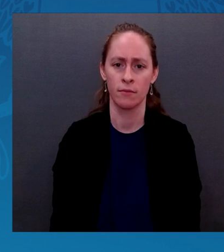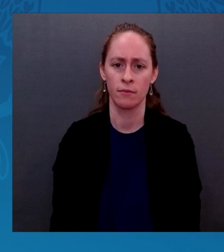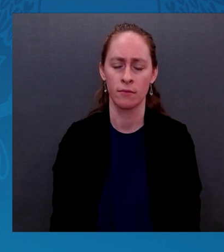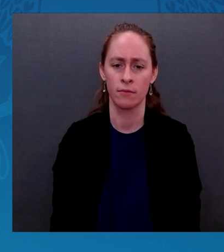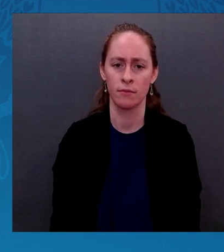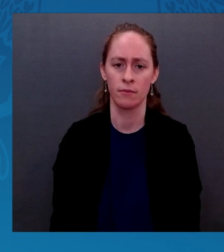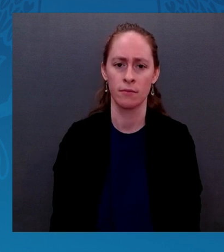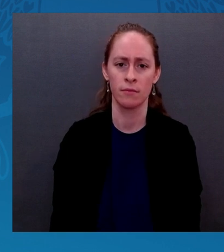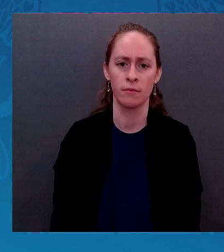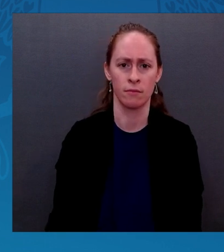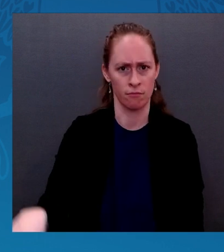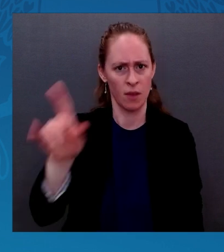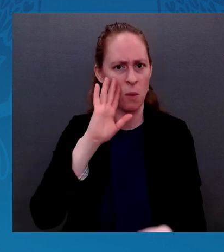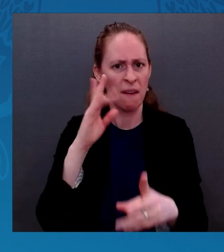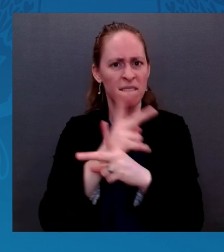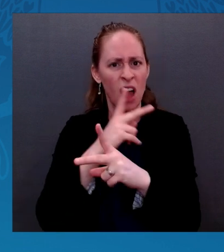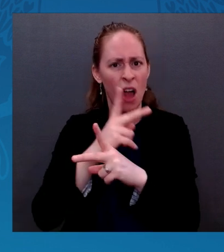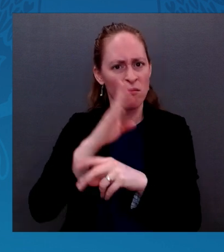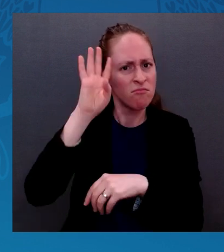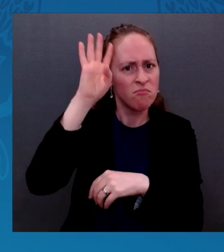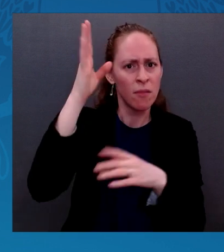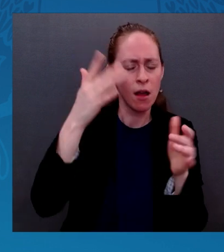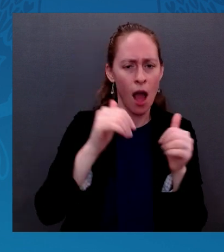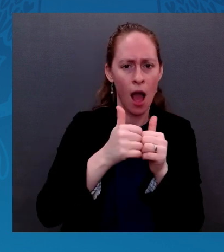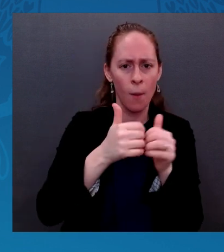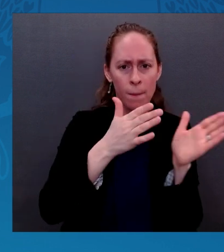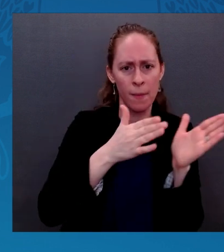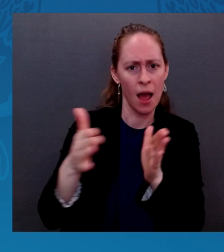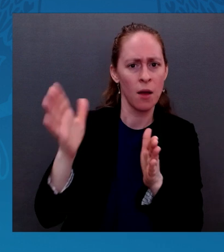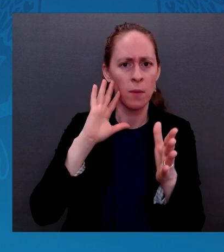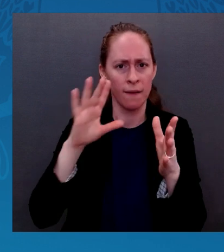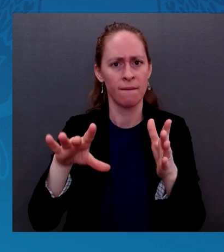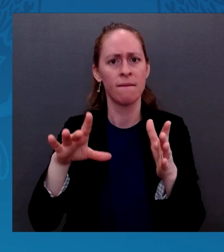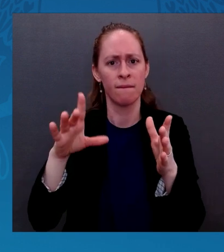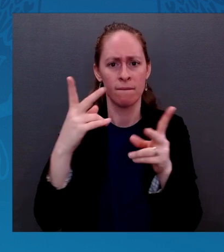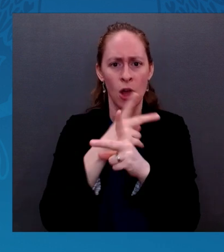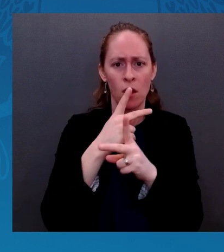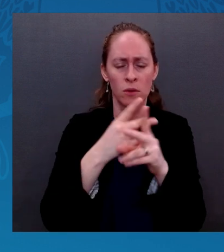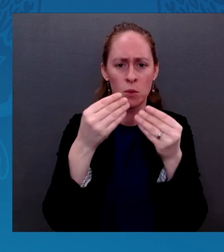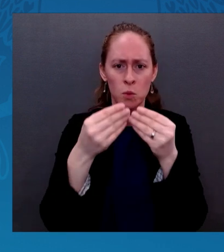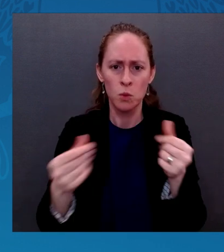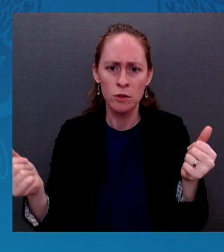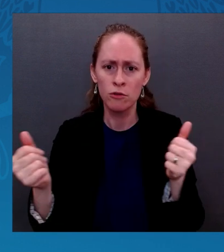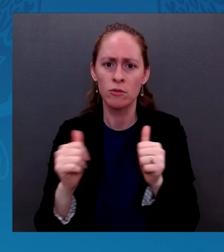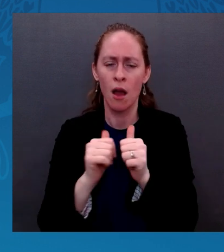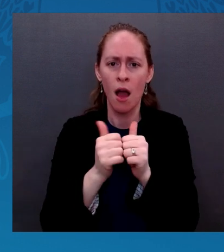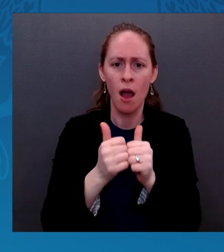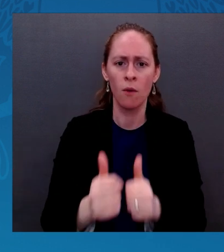because we know our neighbors were very close group and the community in the West ward, we actually assisted them.